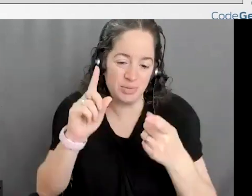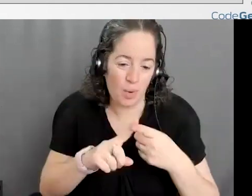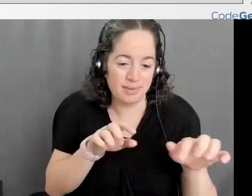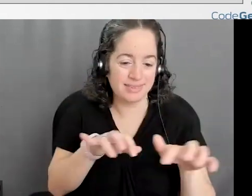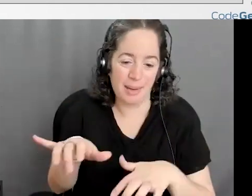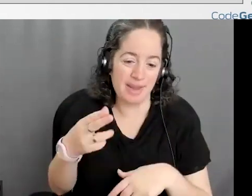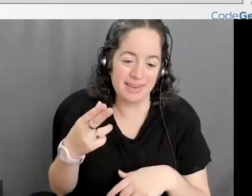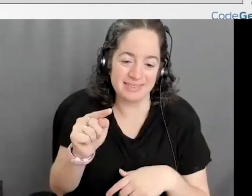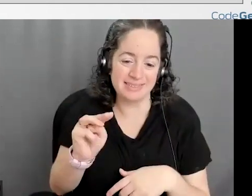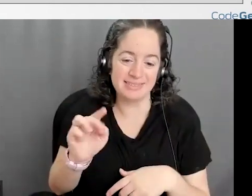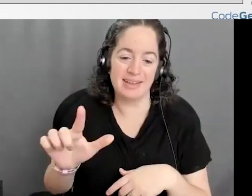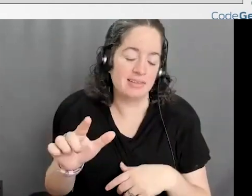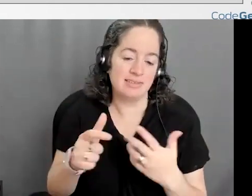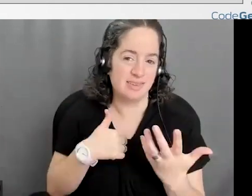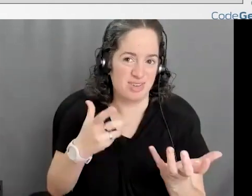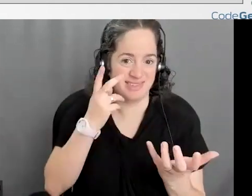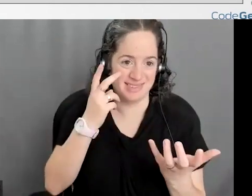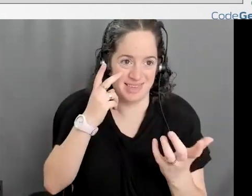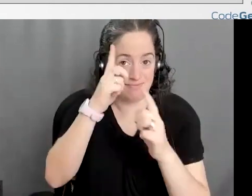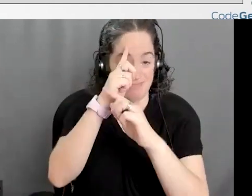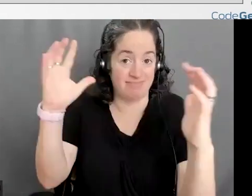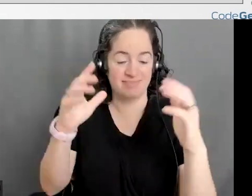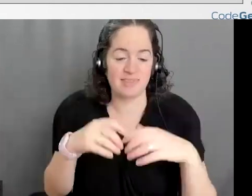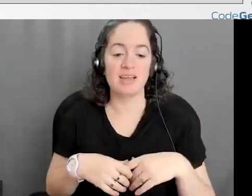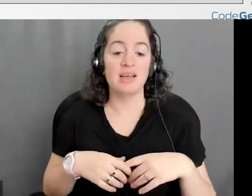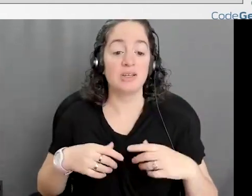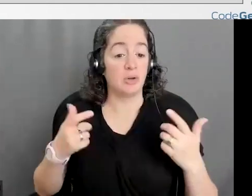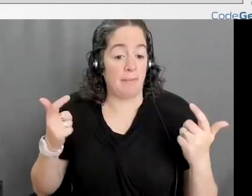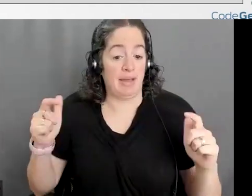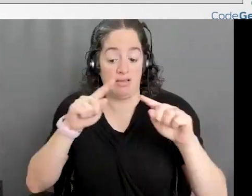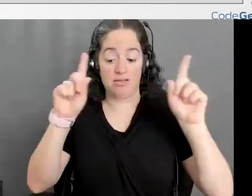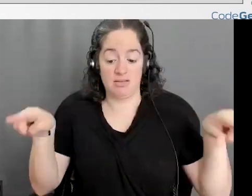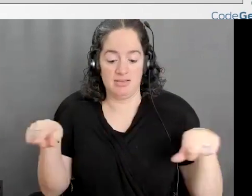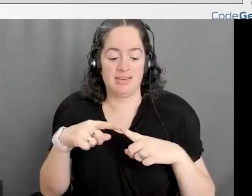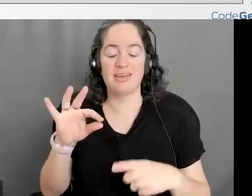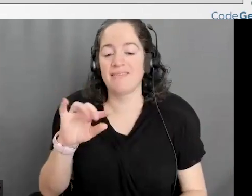The outer section is a flexbox. It contains two tables.